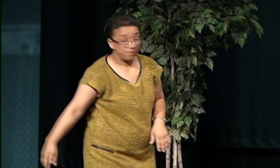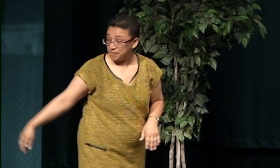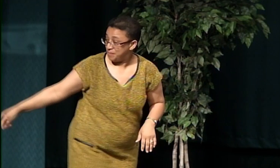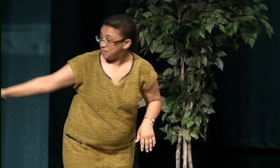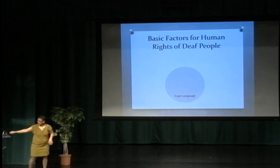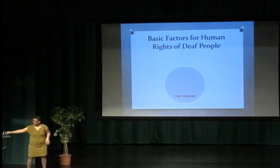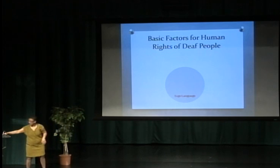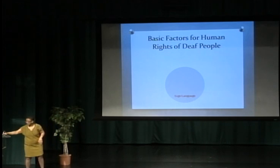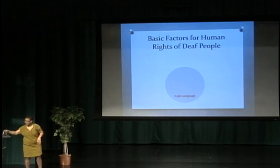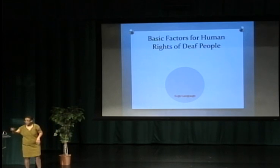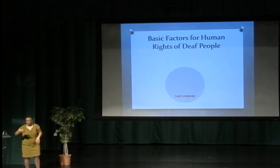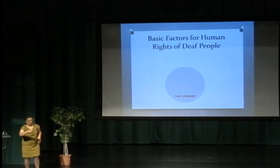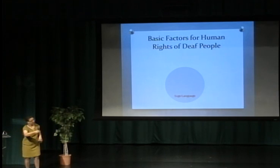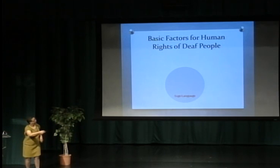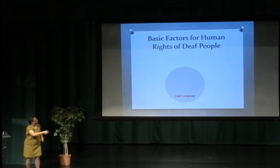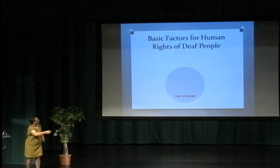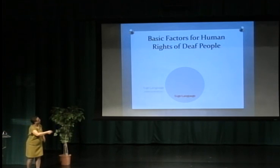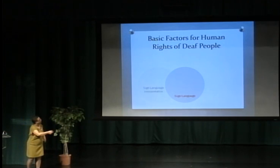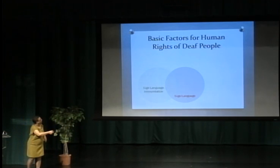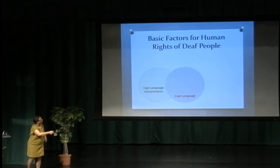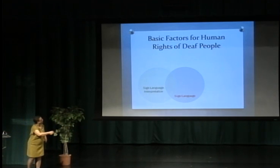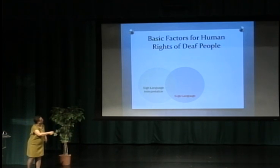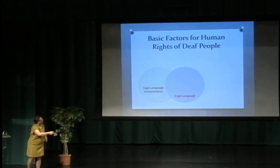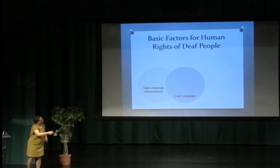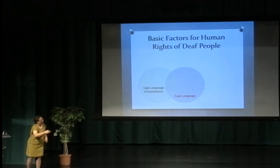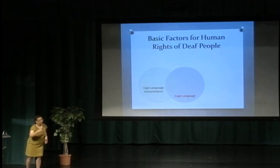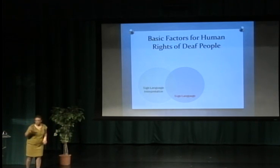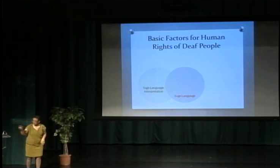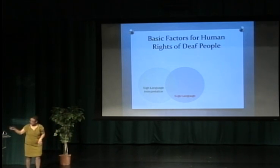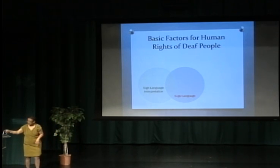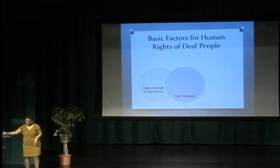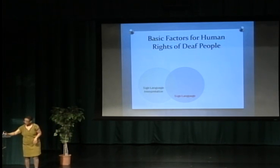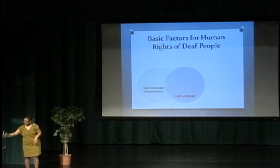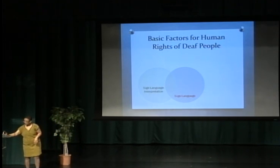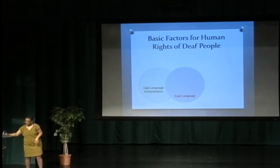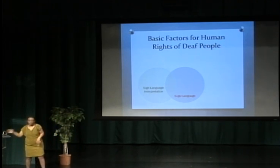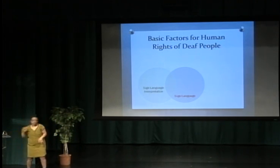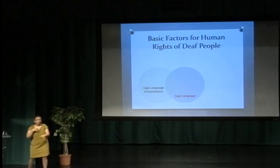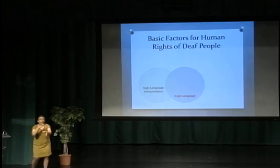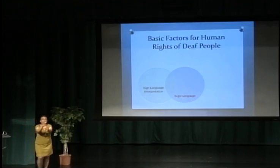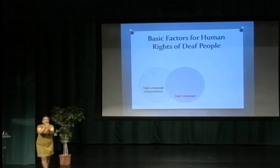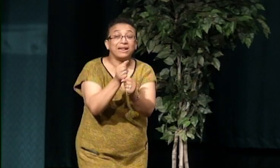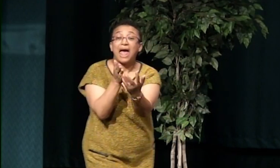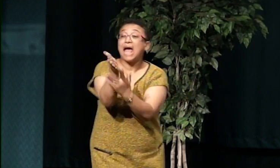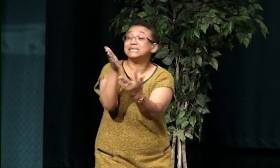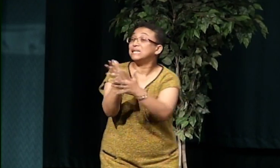that it's done visually and that it's done in sign language.